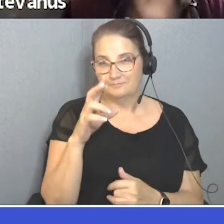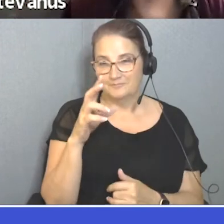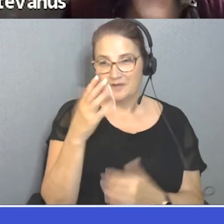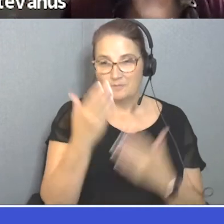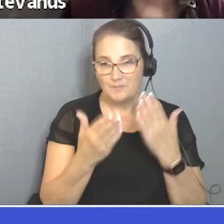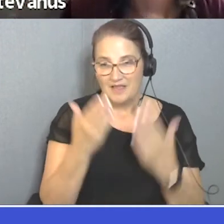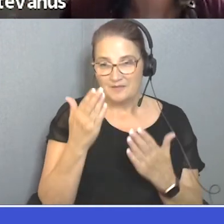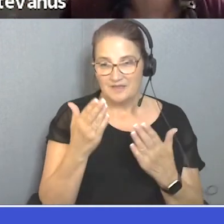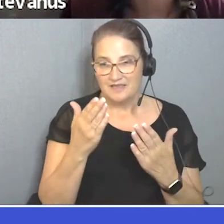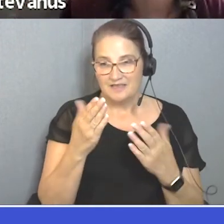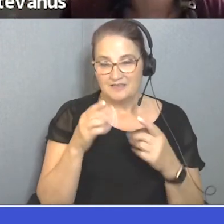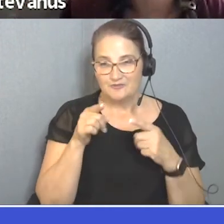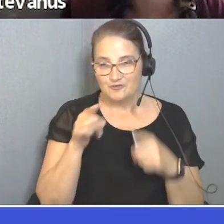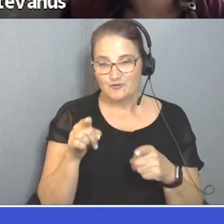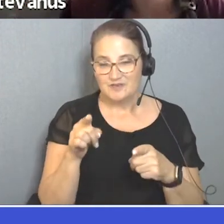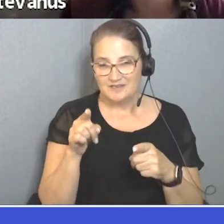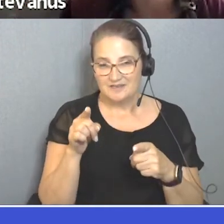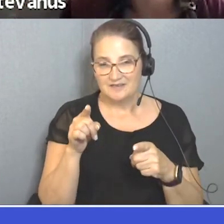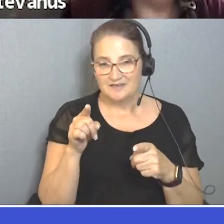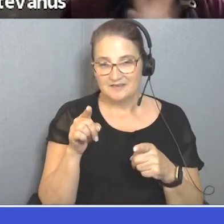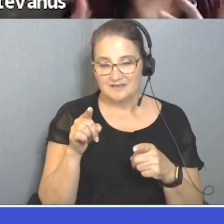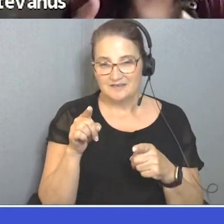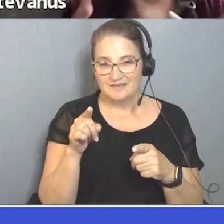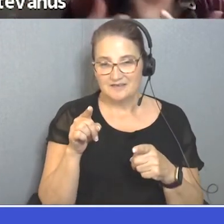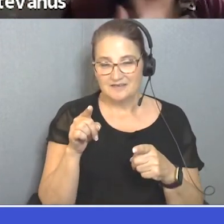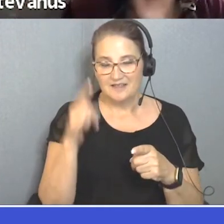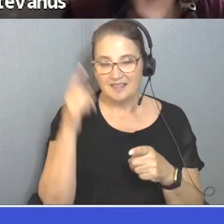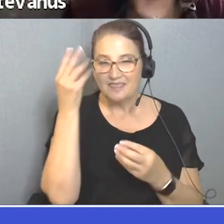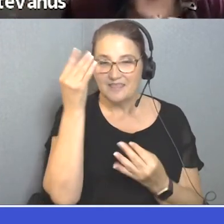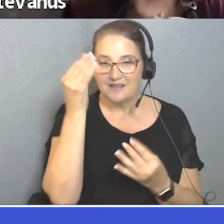And that may be operating during something like a listening session,